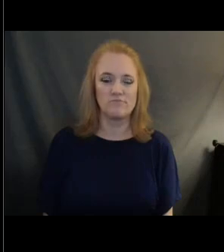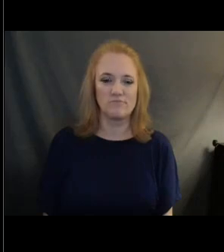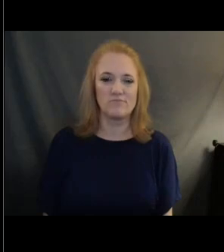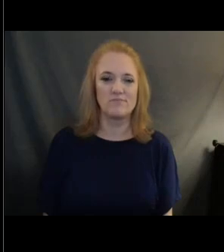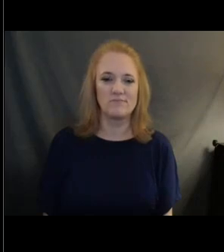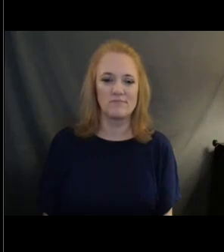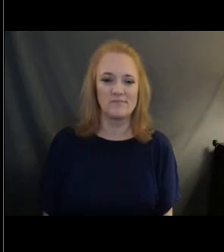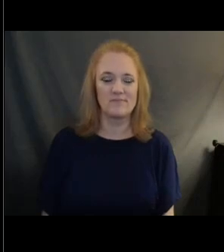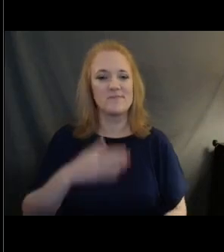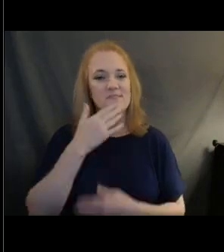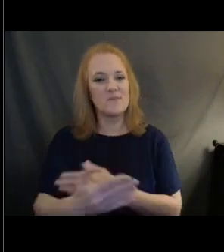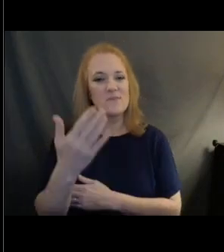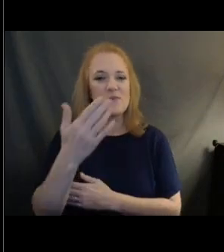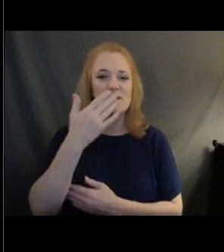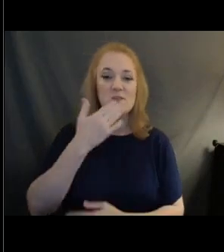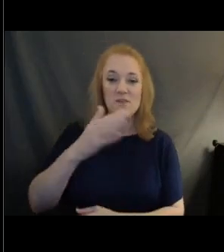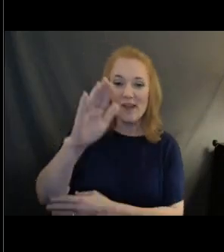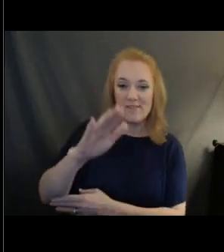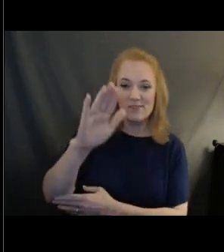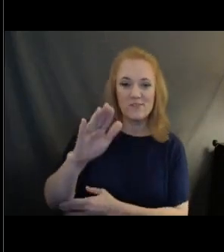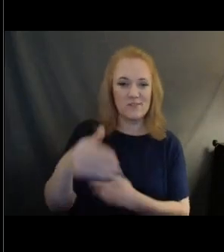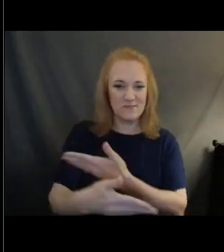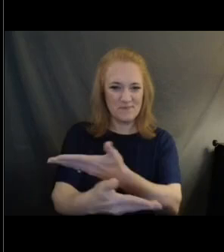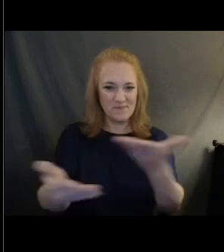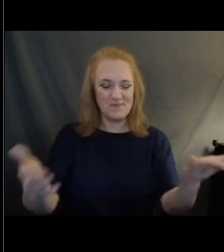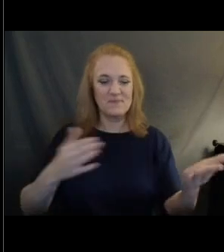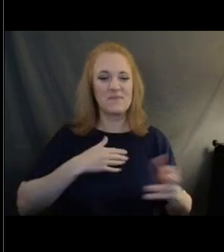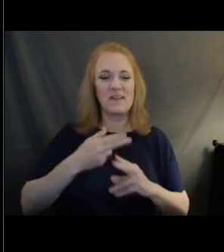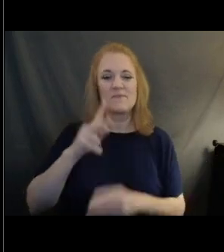Good morning, good afternoon everyone. My name is Kim McMahon. I am the National